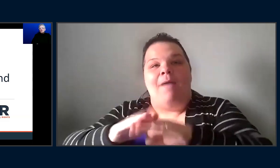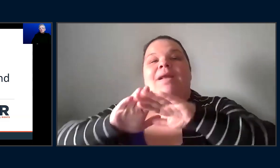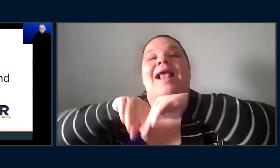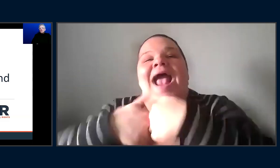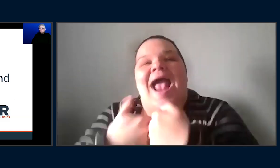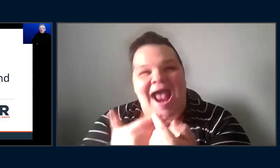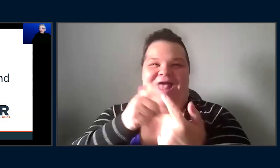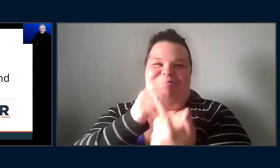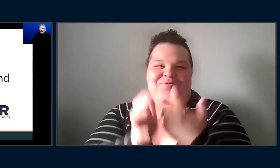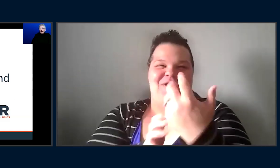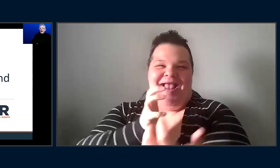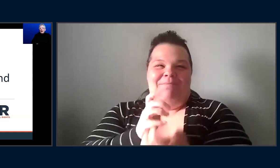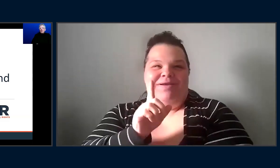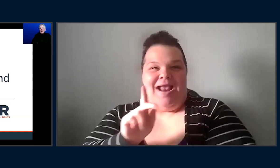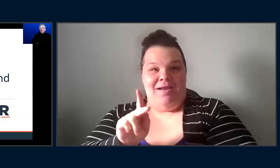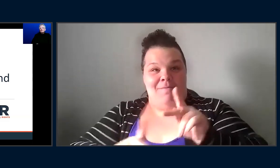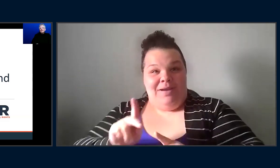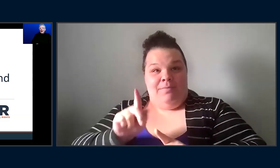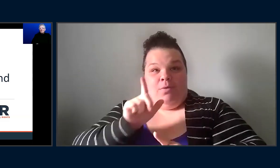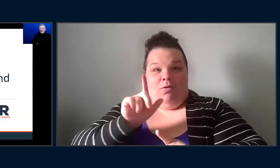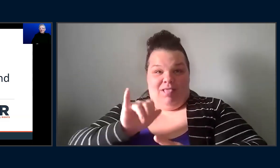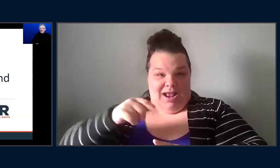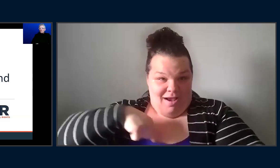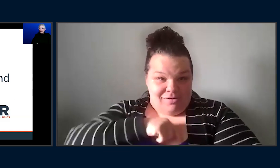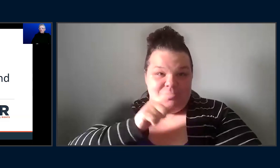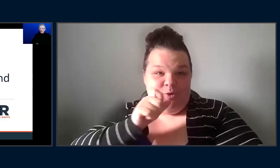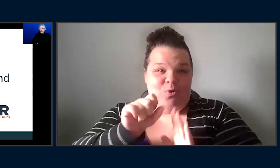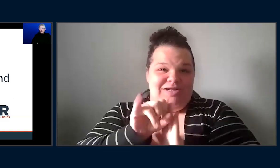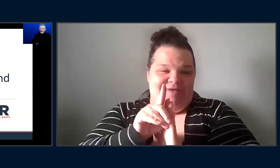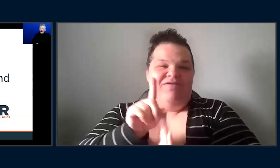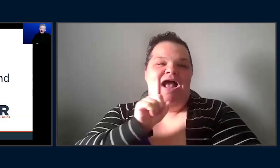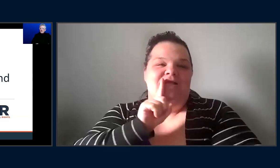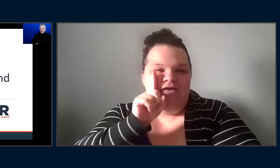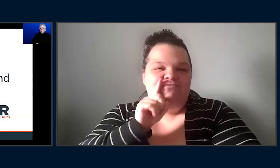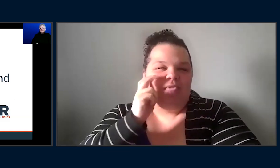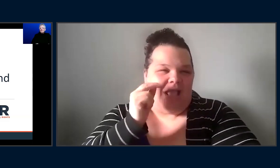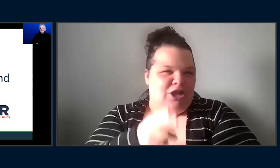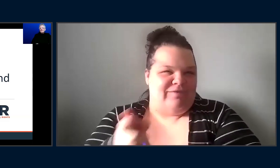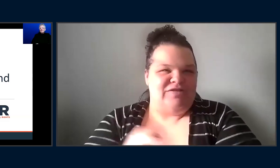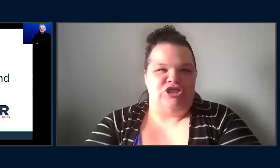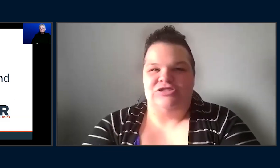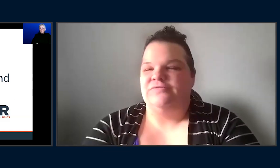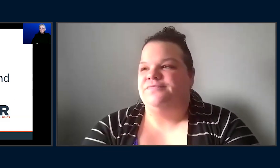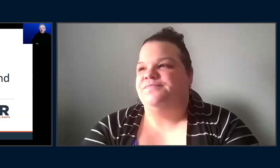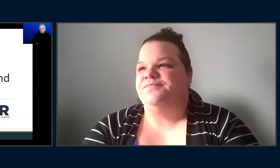So, typically, what I tend to do is a lot of training about how to accommodate people like us who identify